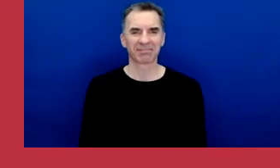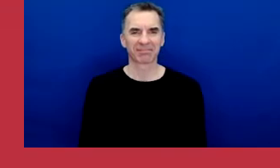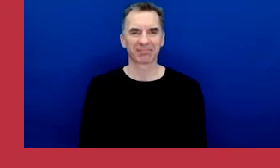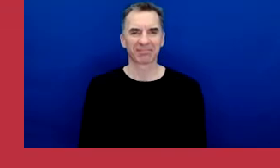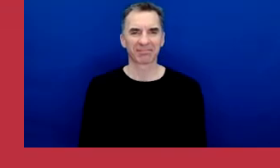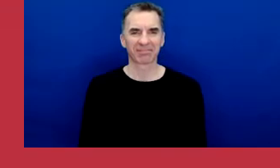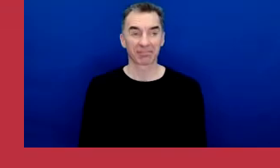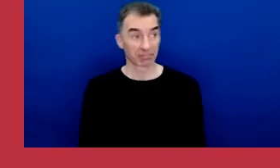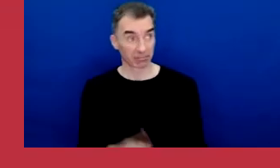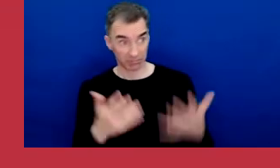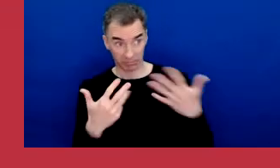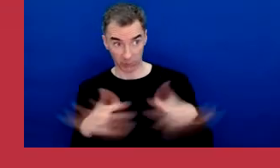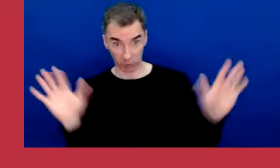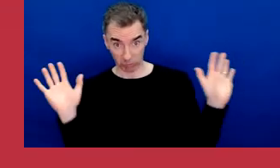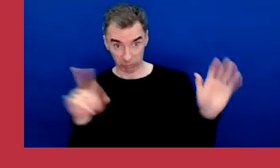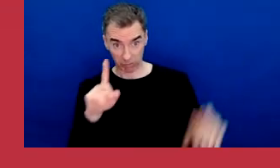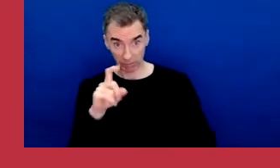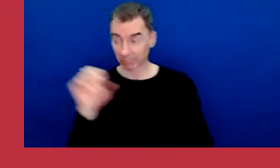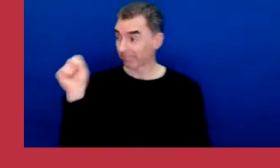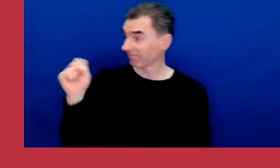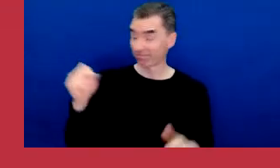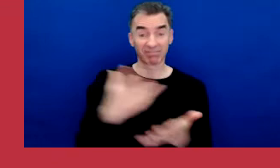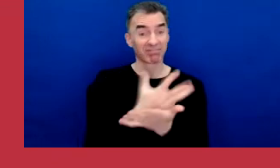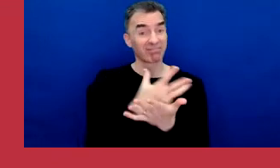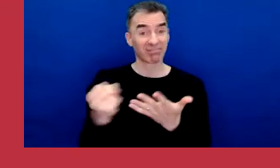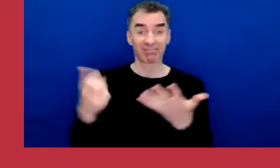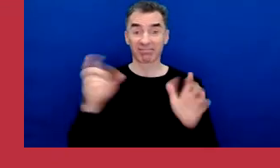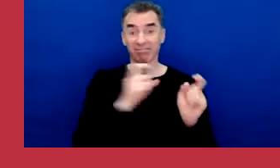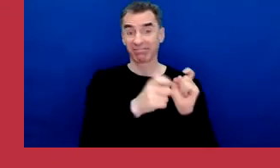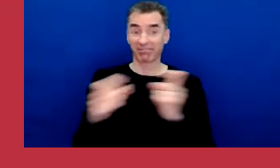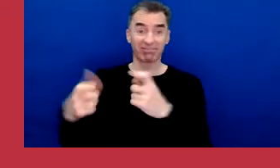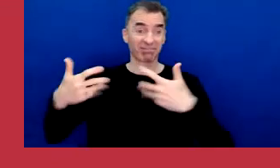is that all of them? That's it, babe. We are done.